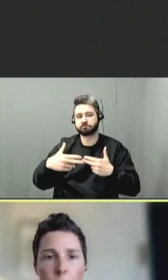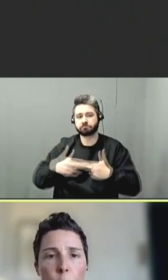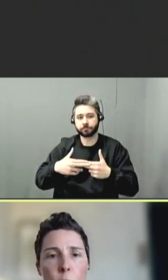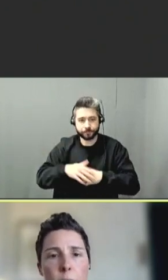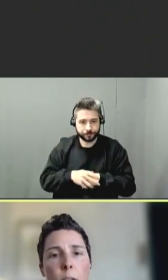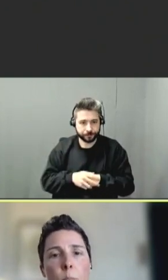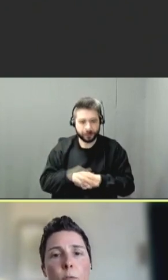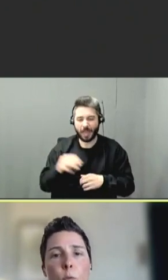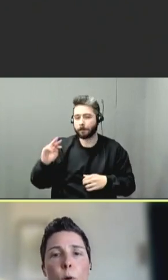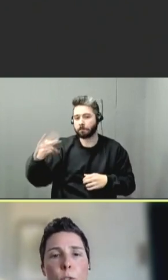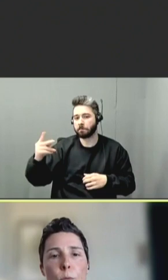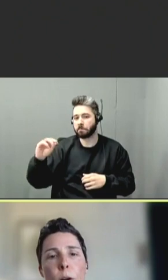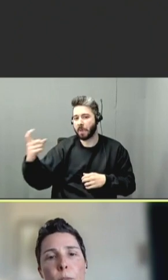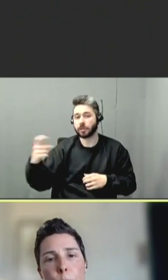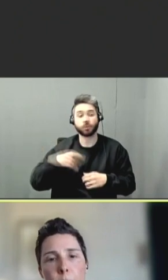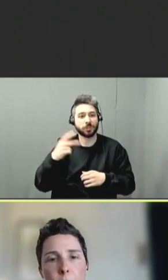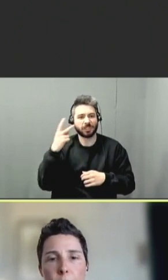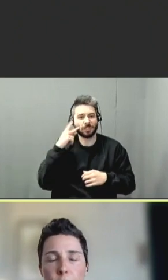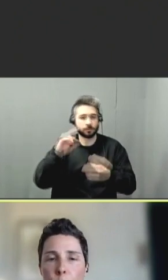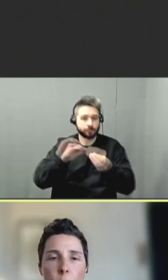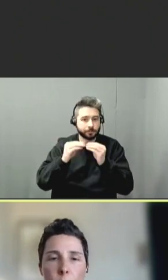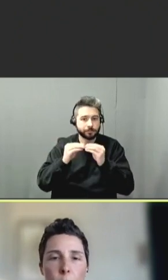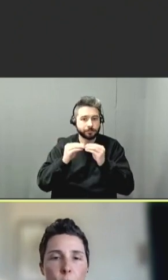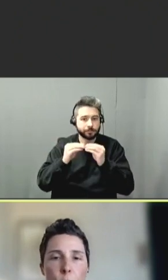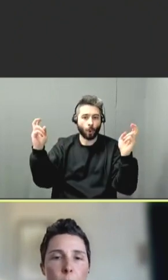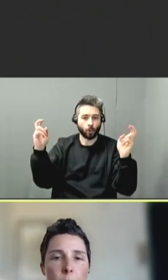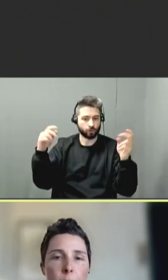and you will see a number of quotes throughout this presentation, and while they're unattributed,